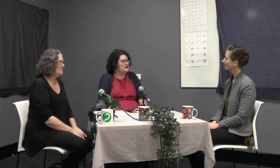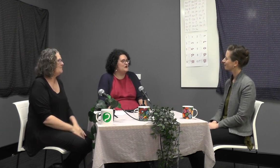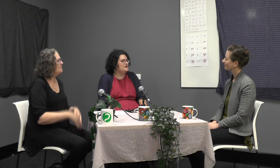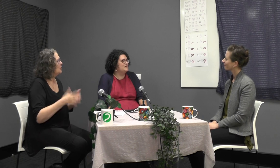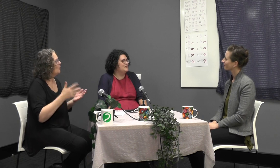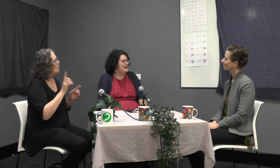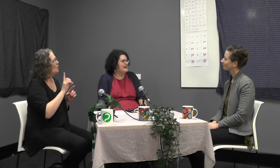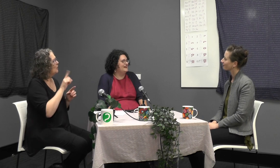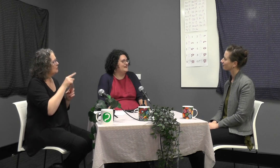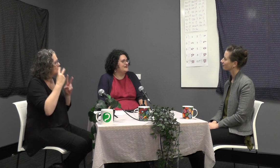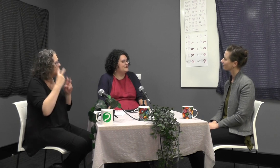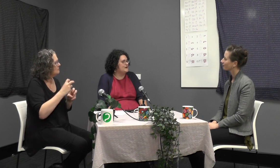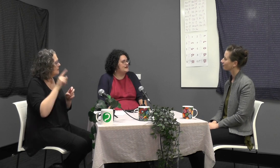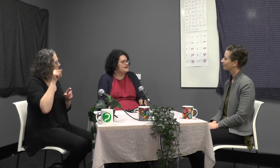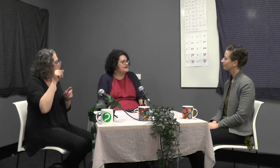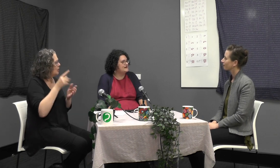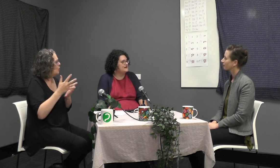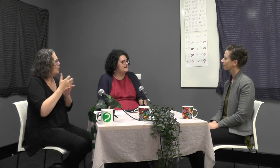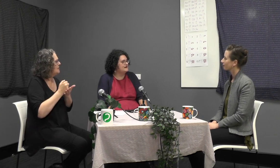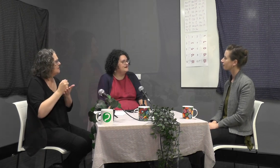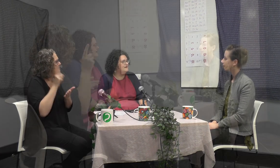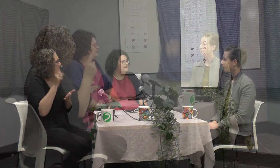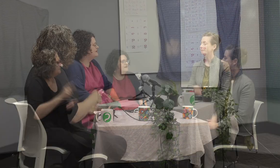G: What were you looking at in this corpus?